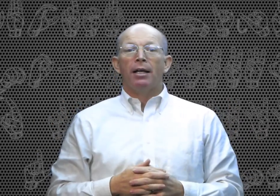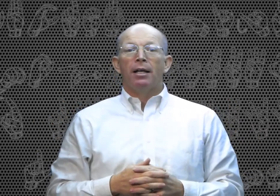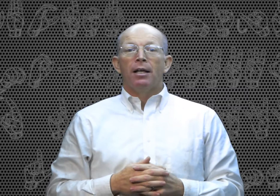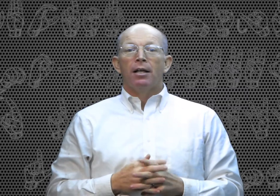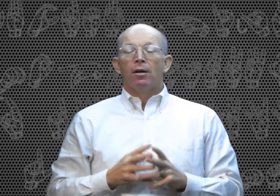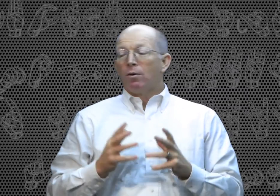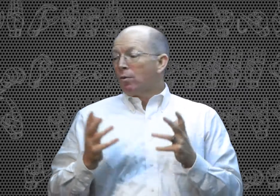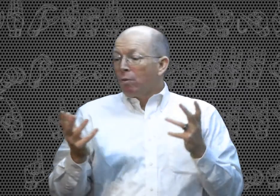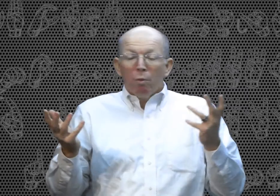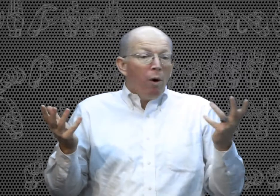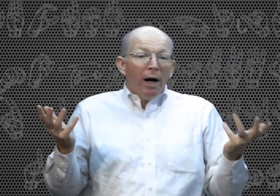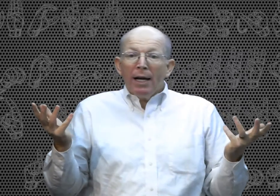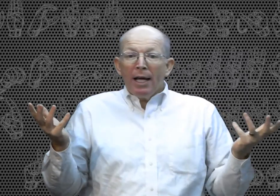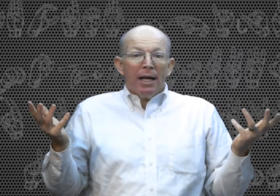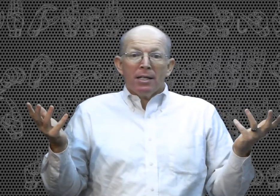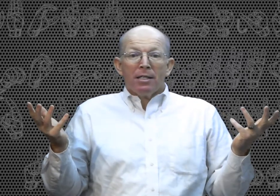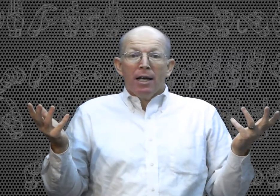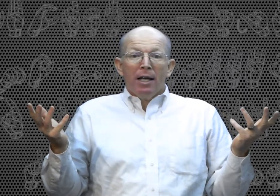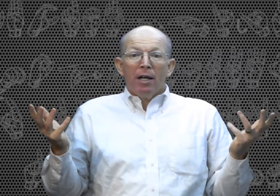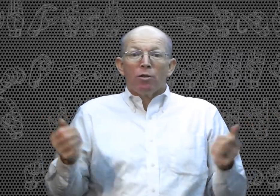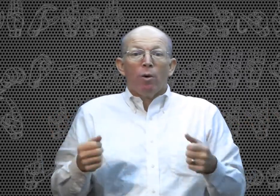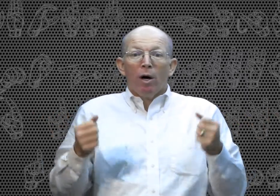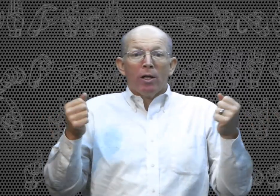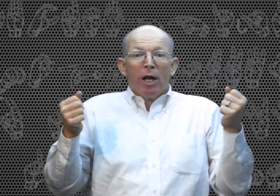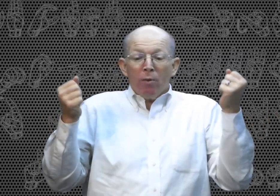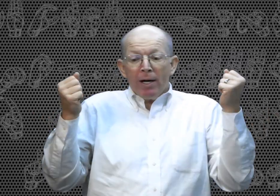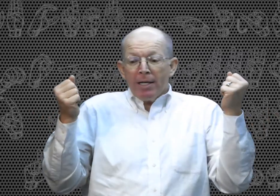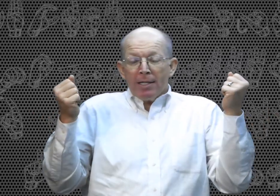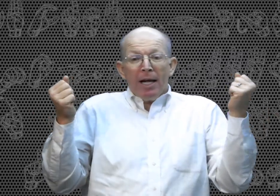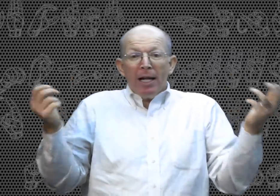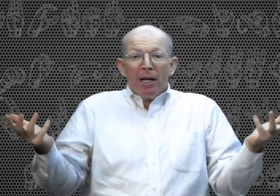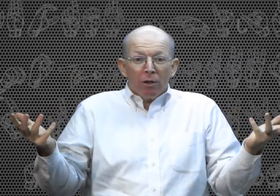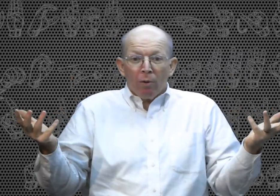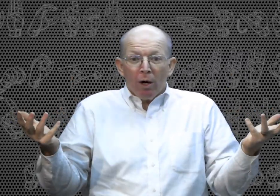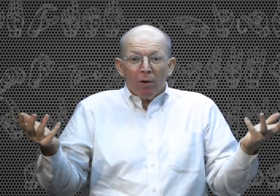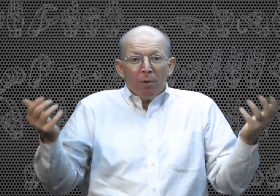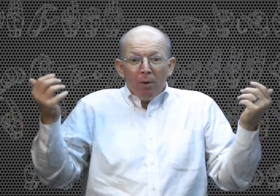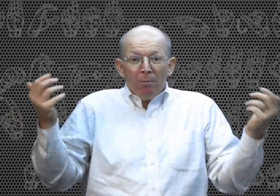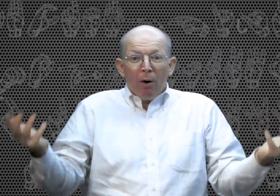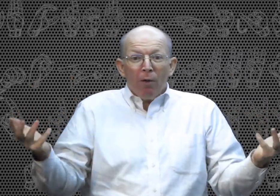but one is an English word. The other one is an English word.